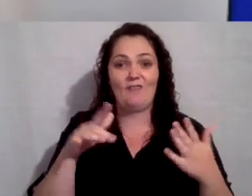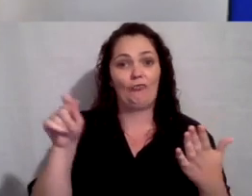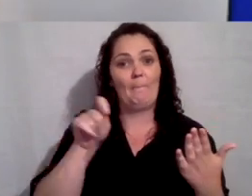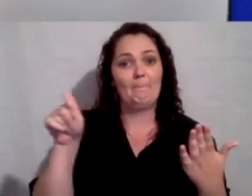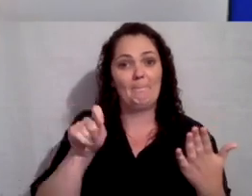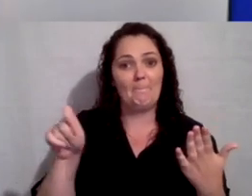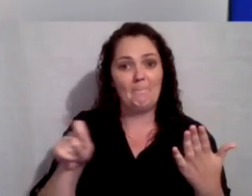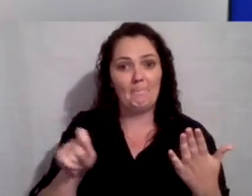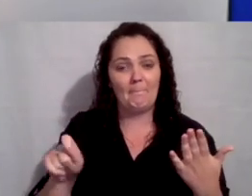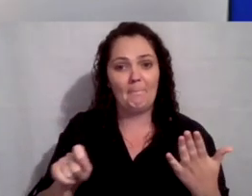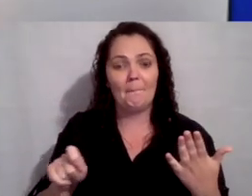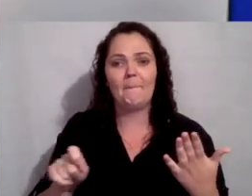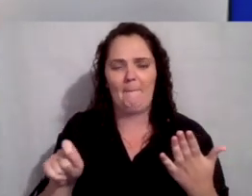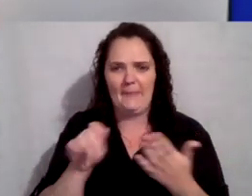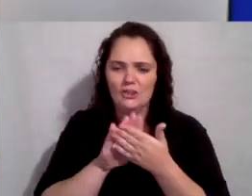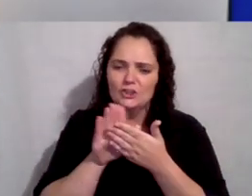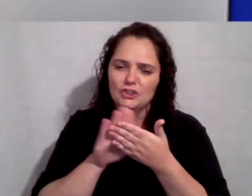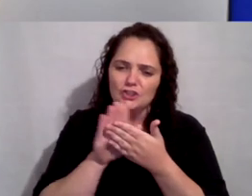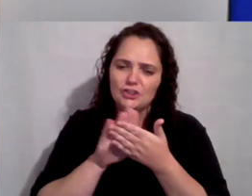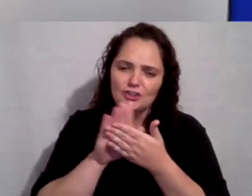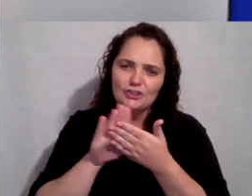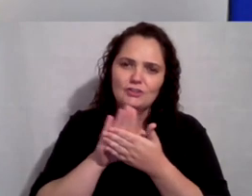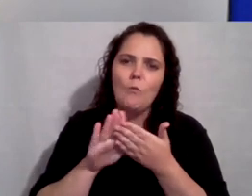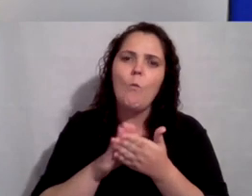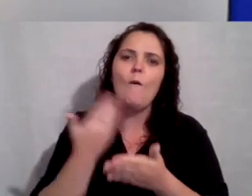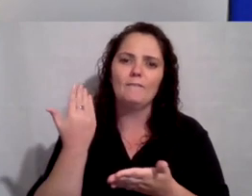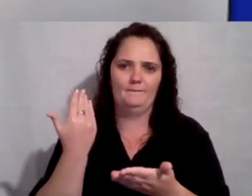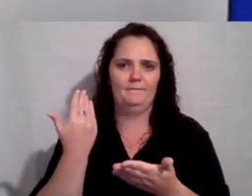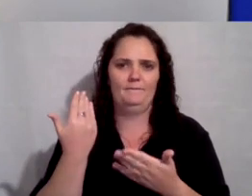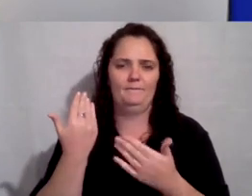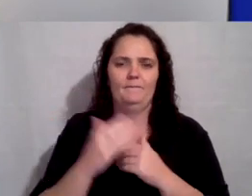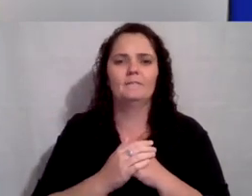when you rub back is also working by friction to rub that mark back off the surface.